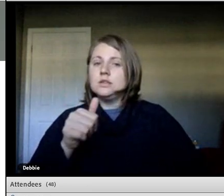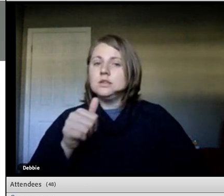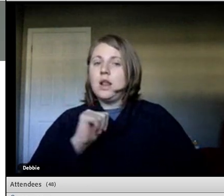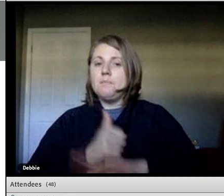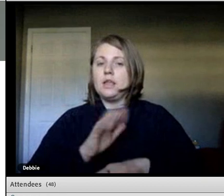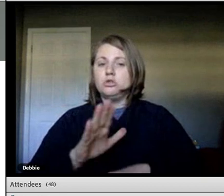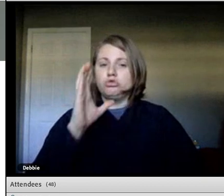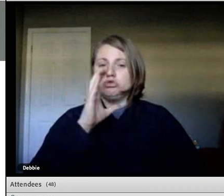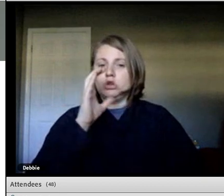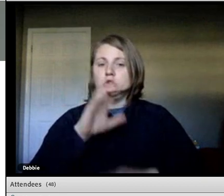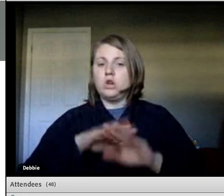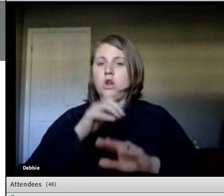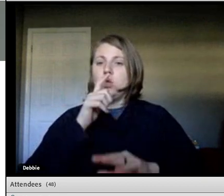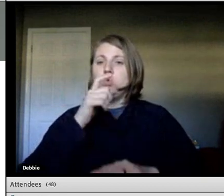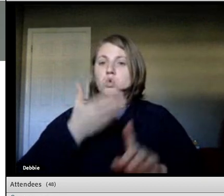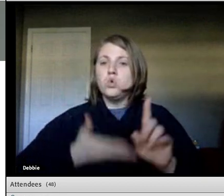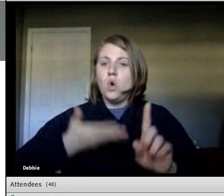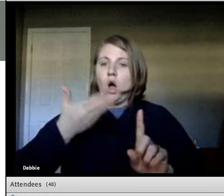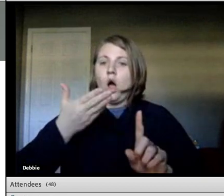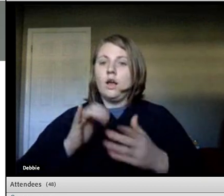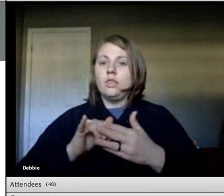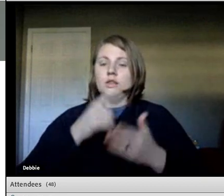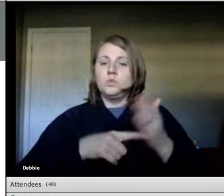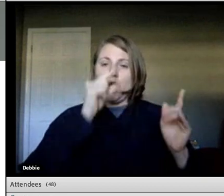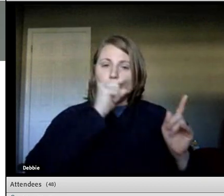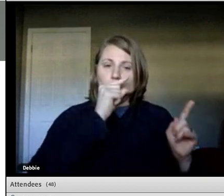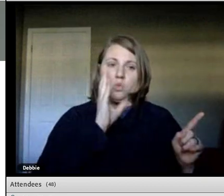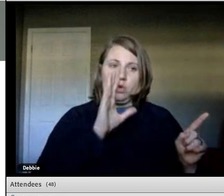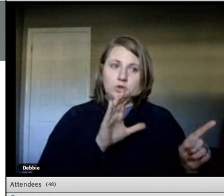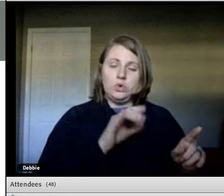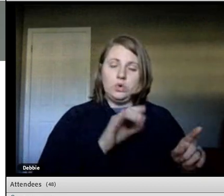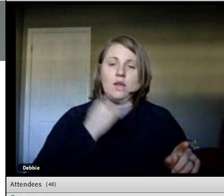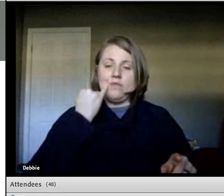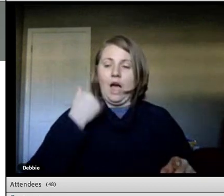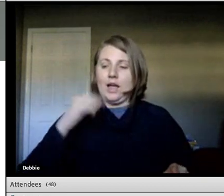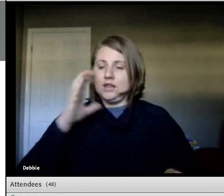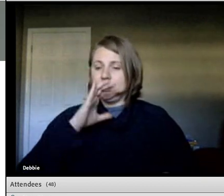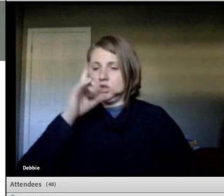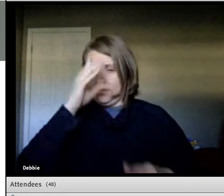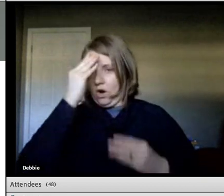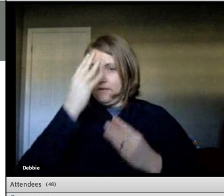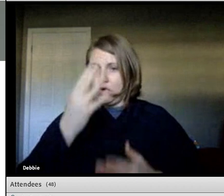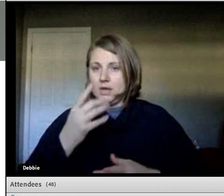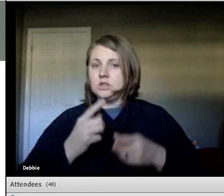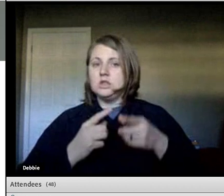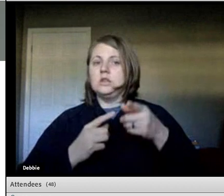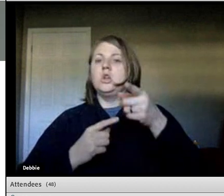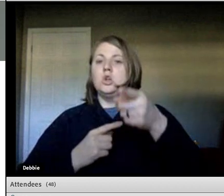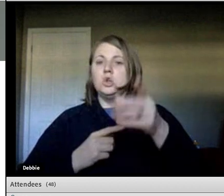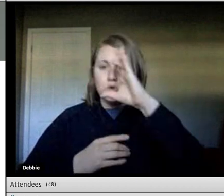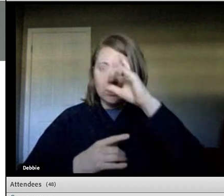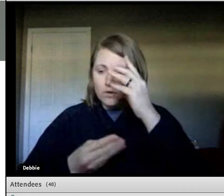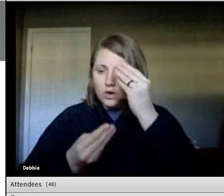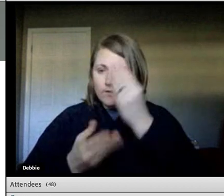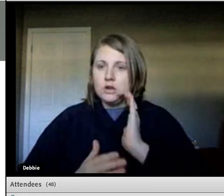which is something Google does, so if I search for information, and you search for information, our search results will look different